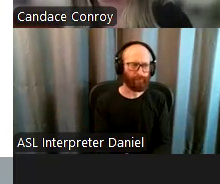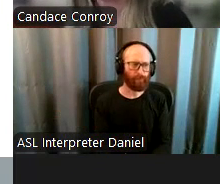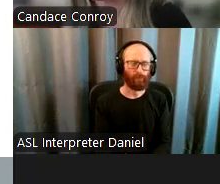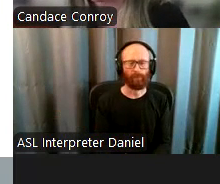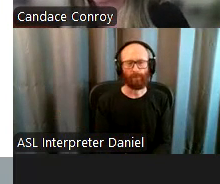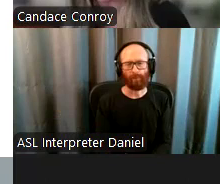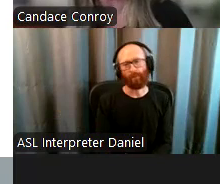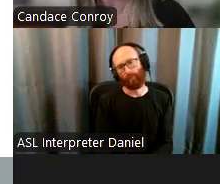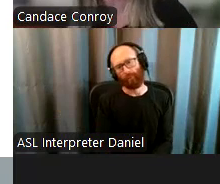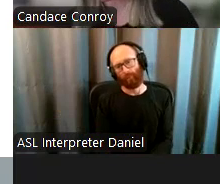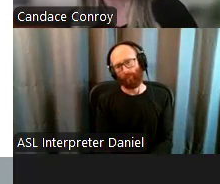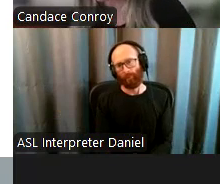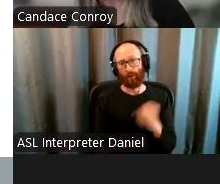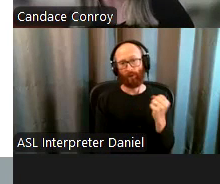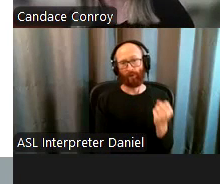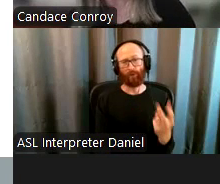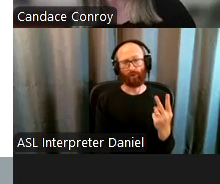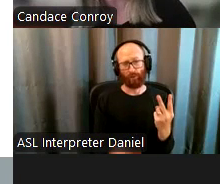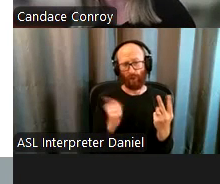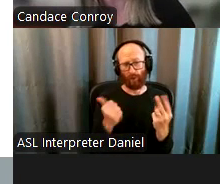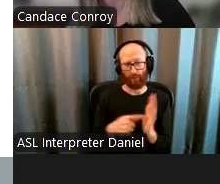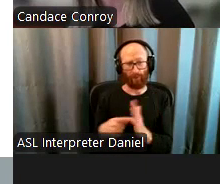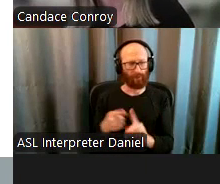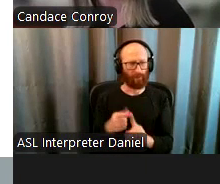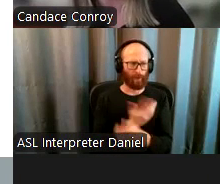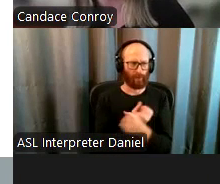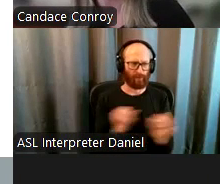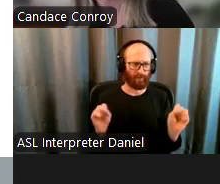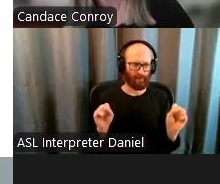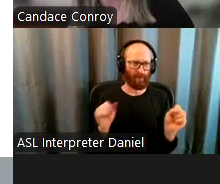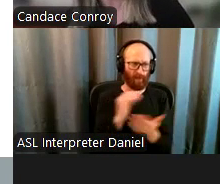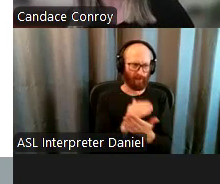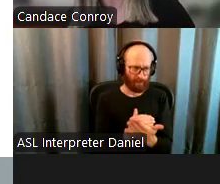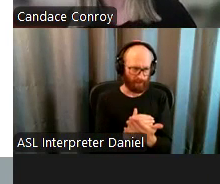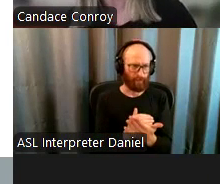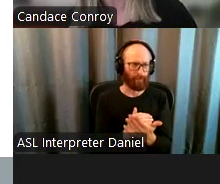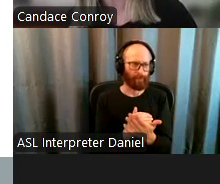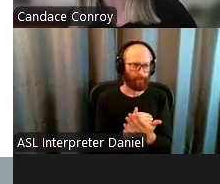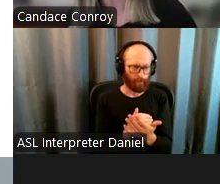comes from our safety lesson or our safety unit. It's a lesson on PPE, so personal protective